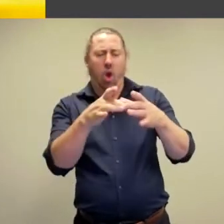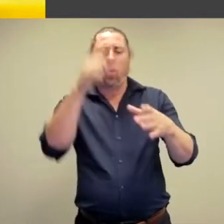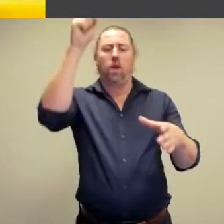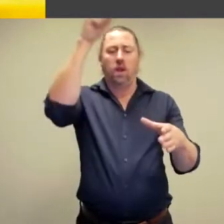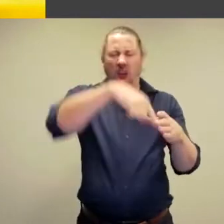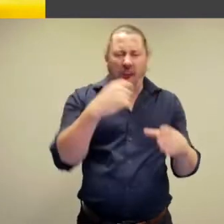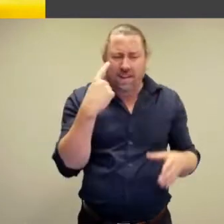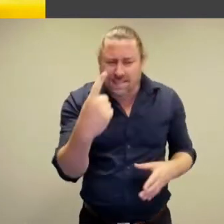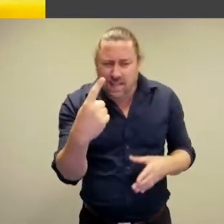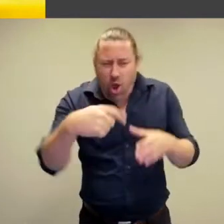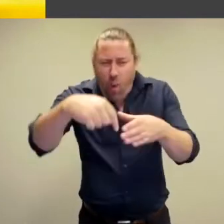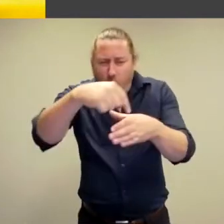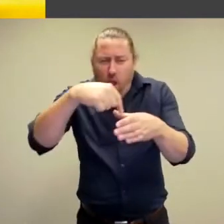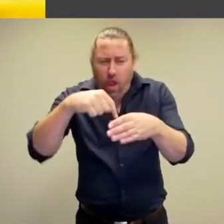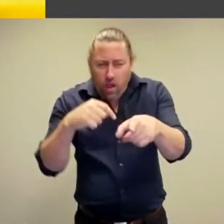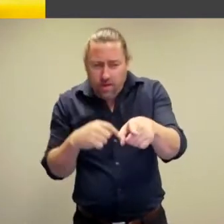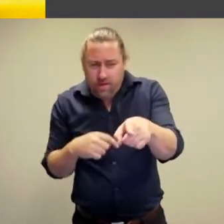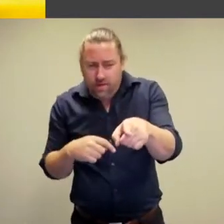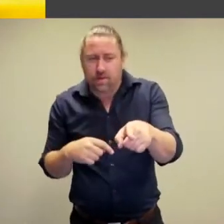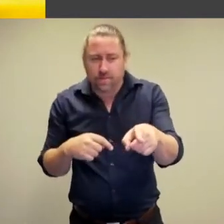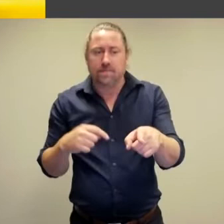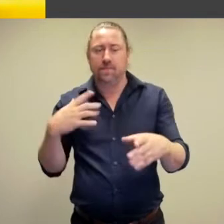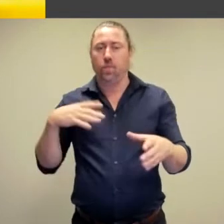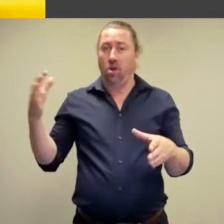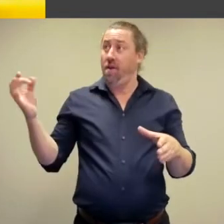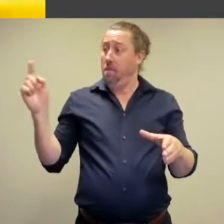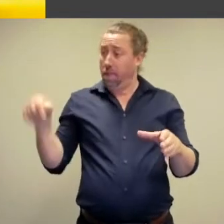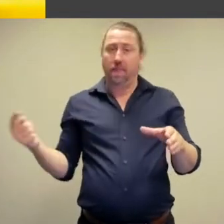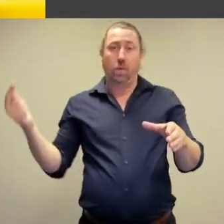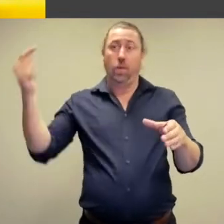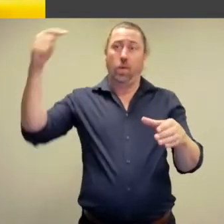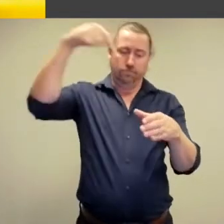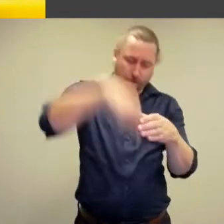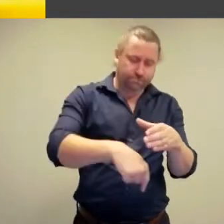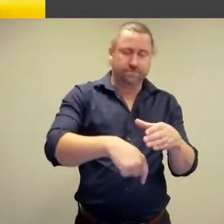just see it here.